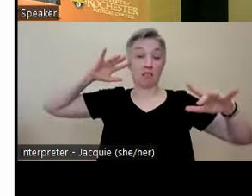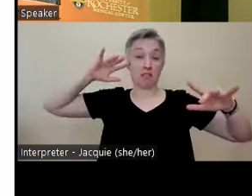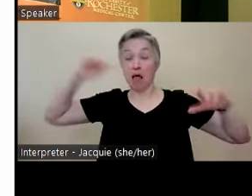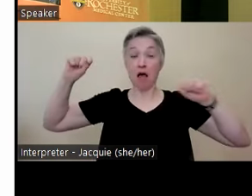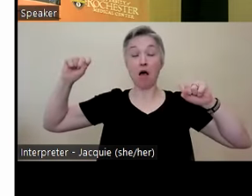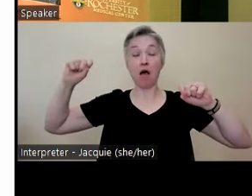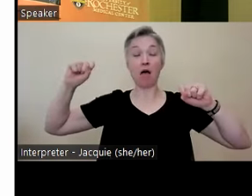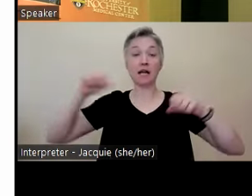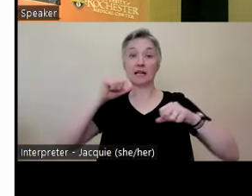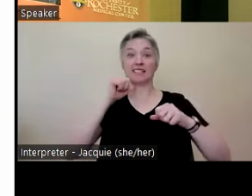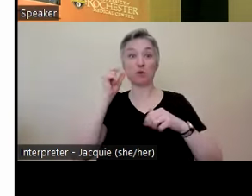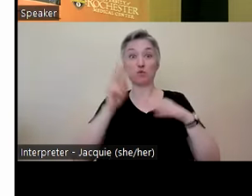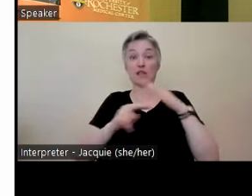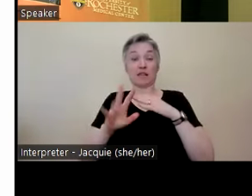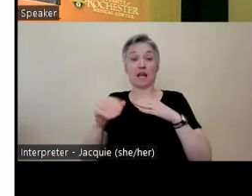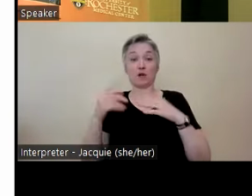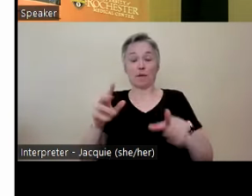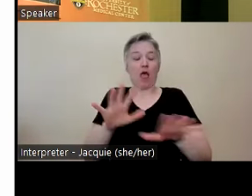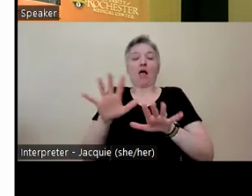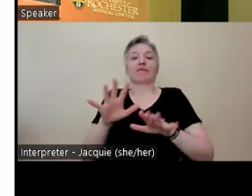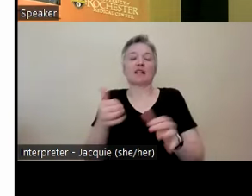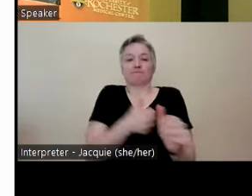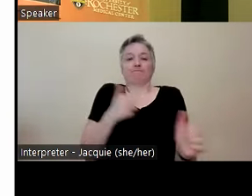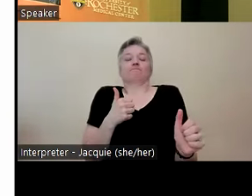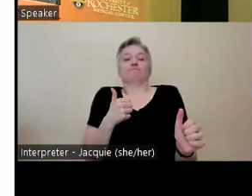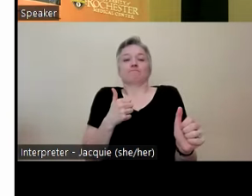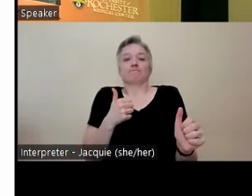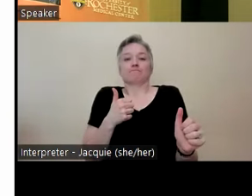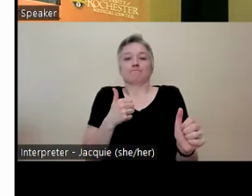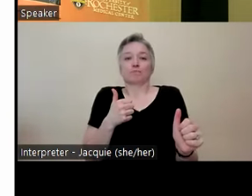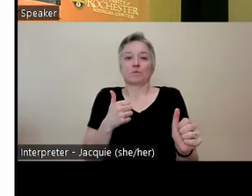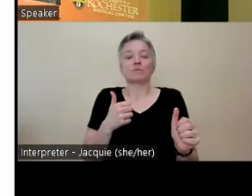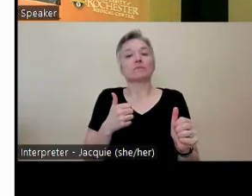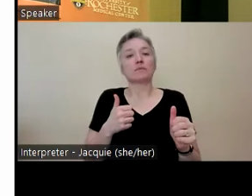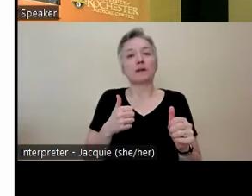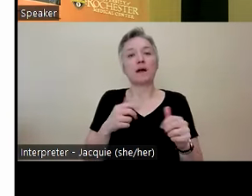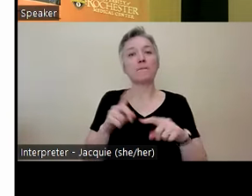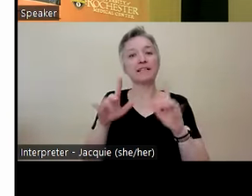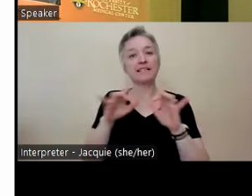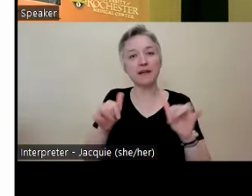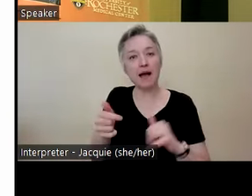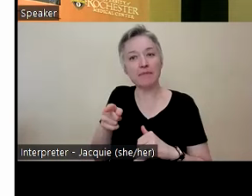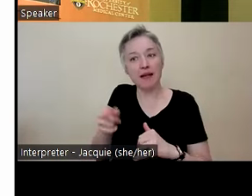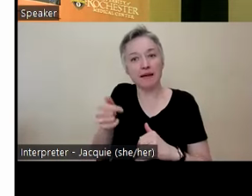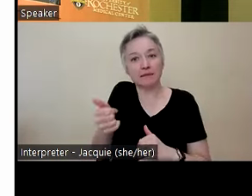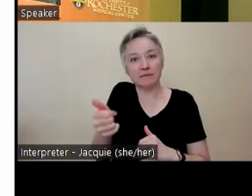is considered aversive and something the person wants to avoid and yet they themselves are super